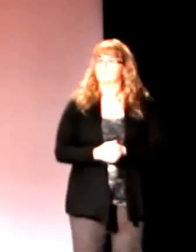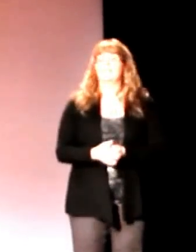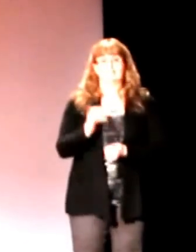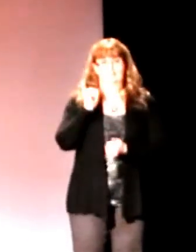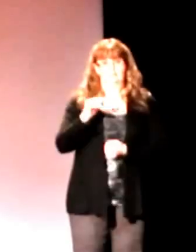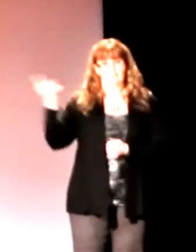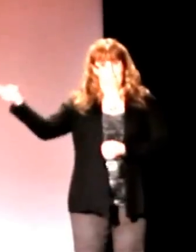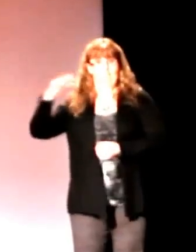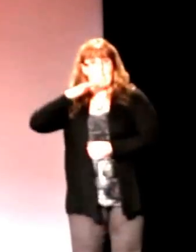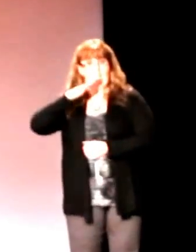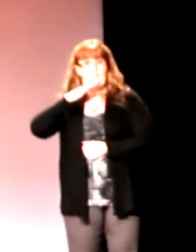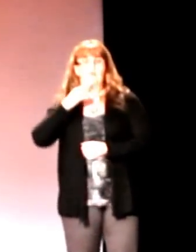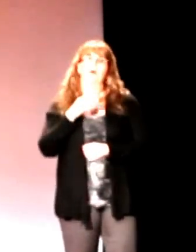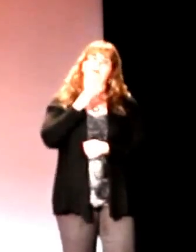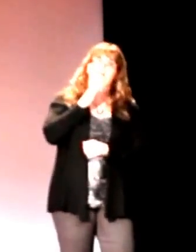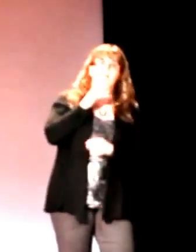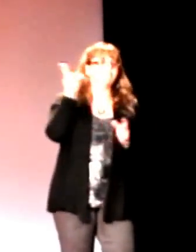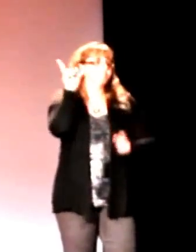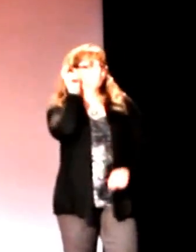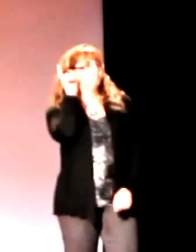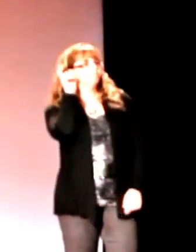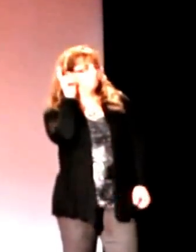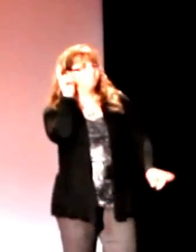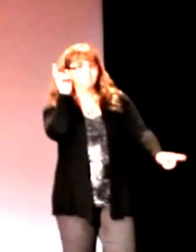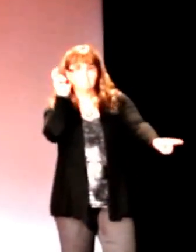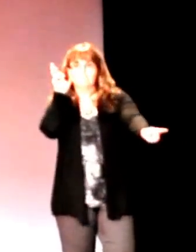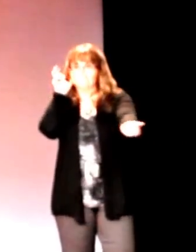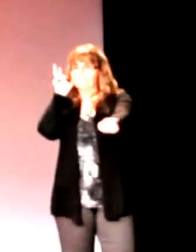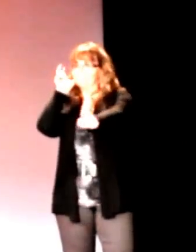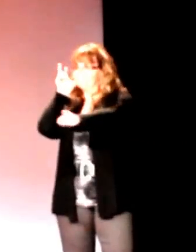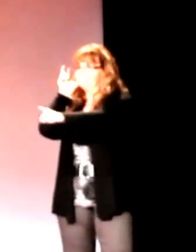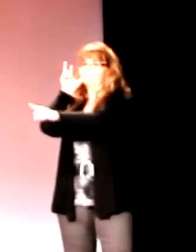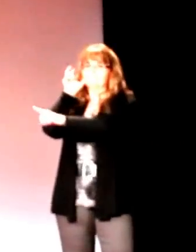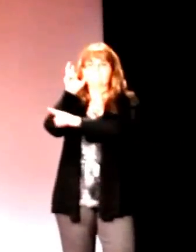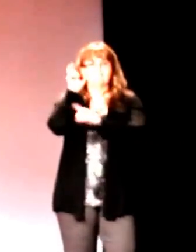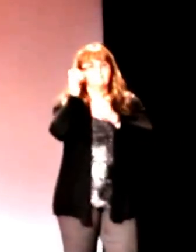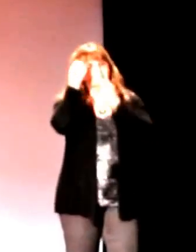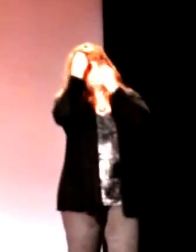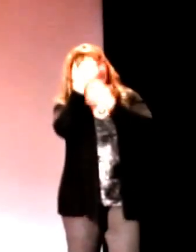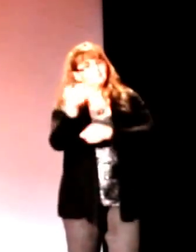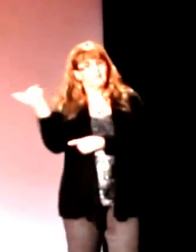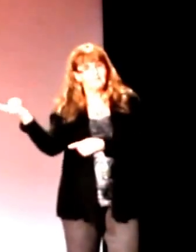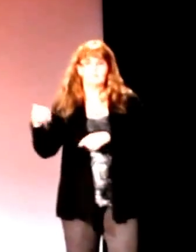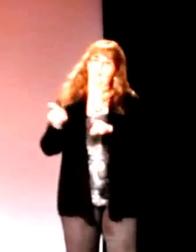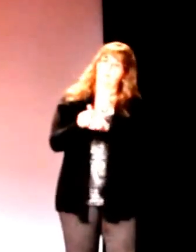In order to speak to you, I first conceive my message... ...I formulate an idea...